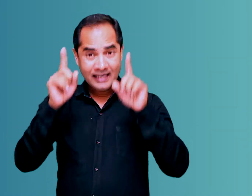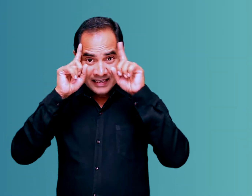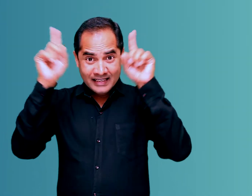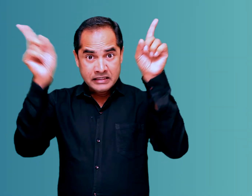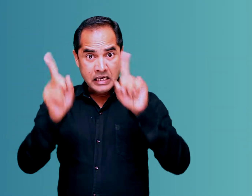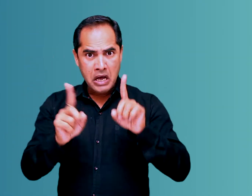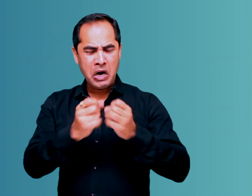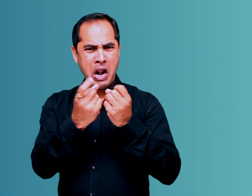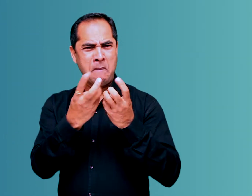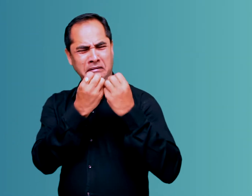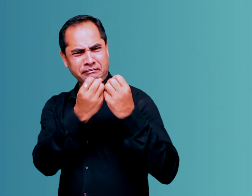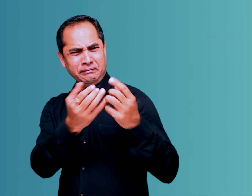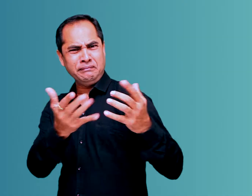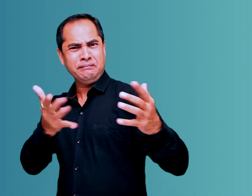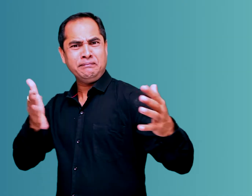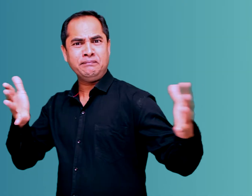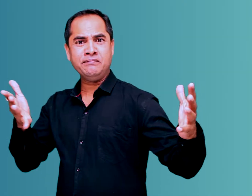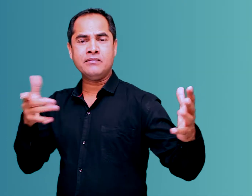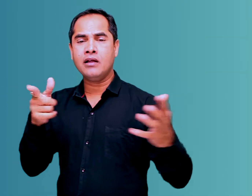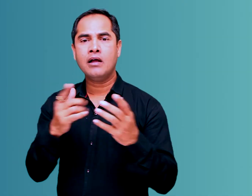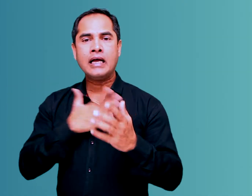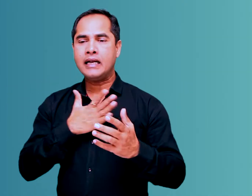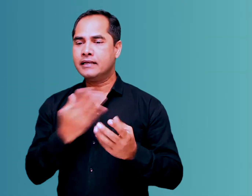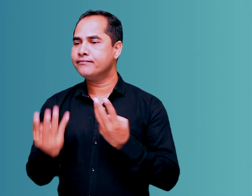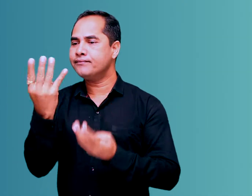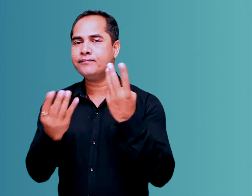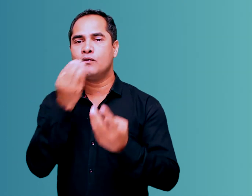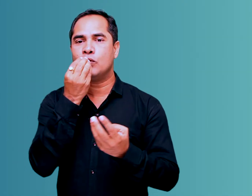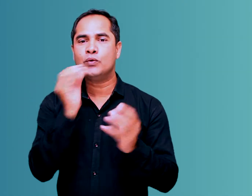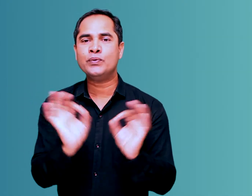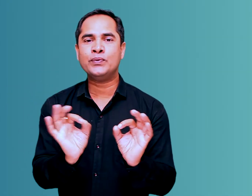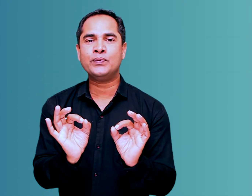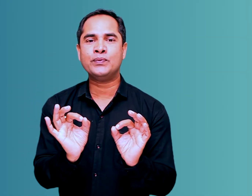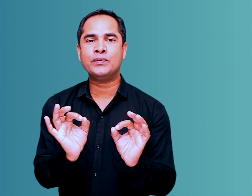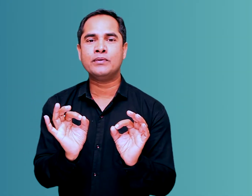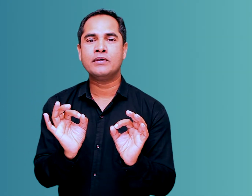would increase enormously and then there would be not enough green grass to eat that.